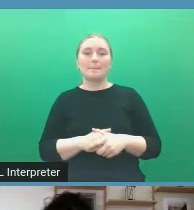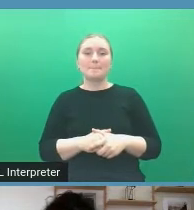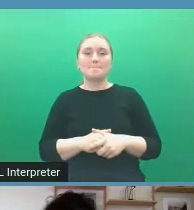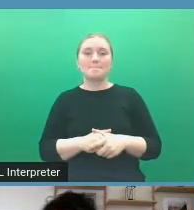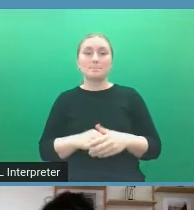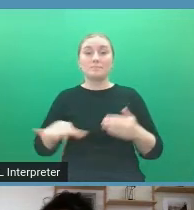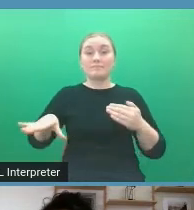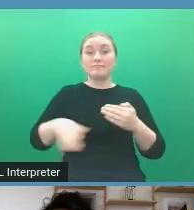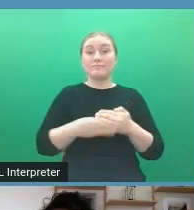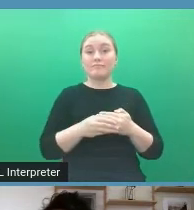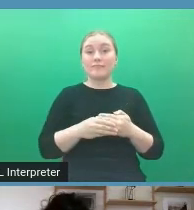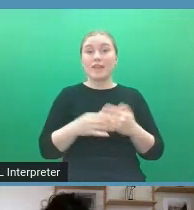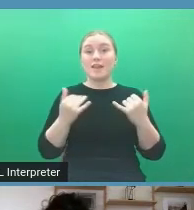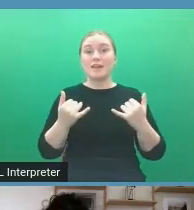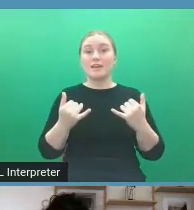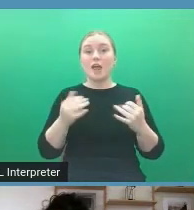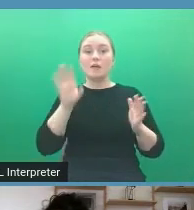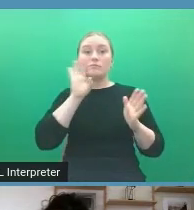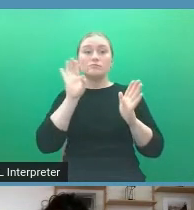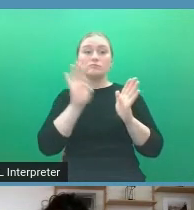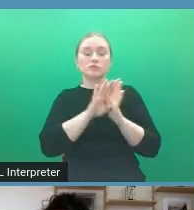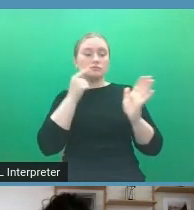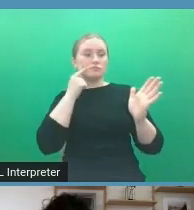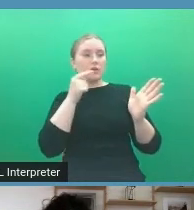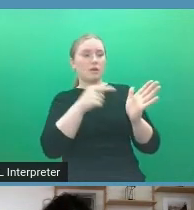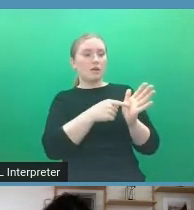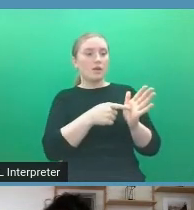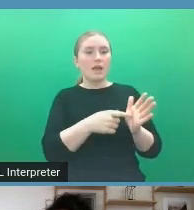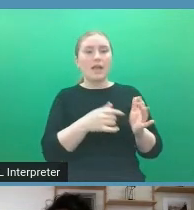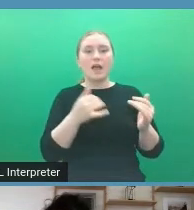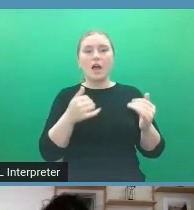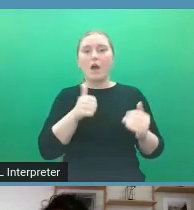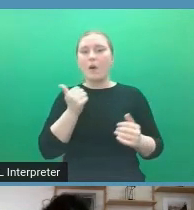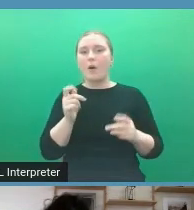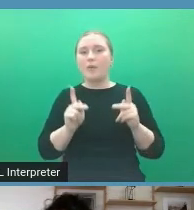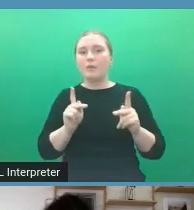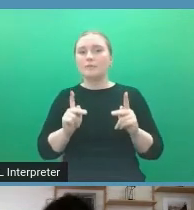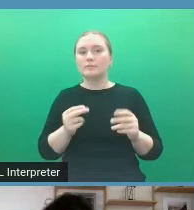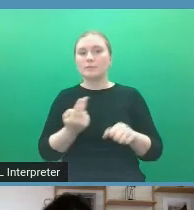recognized, anyone could use an image. It doesn't have to be the actual artifact itself that gets